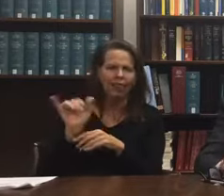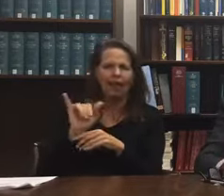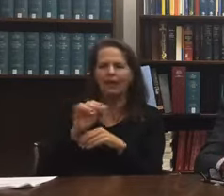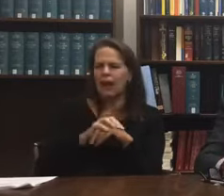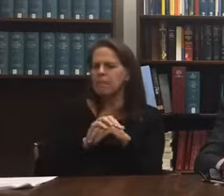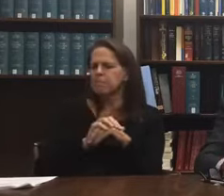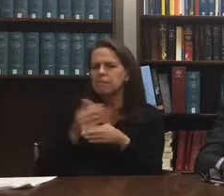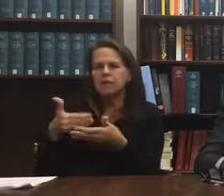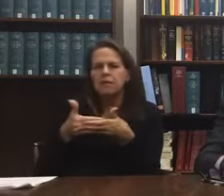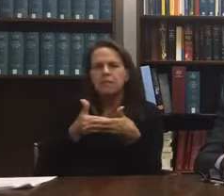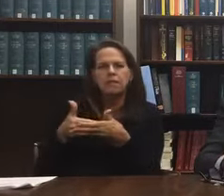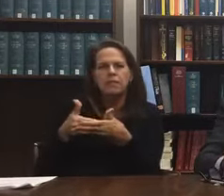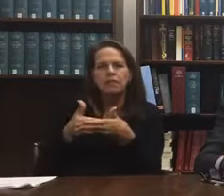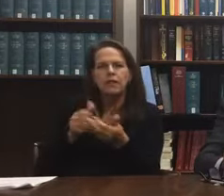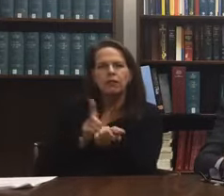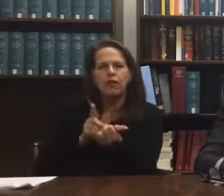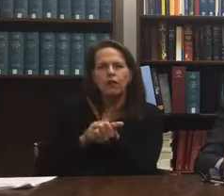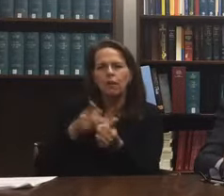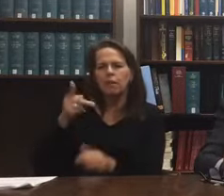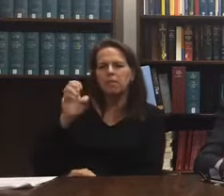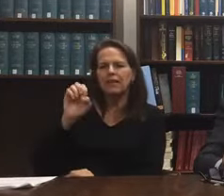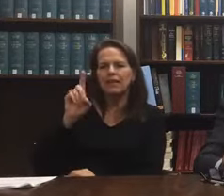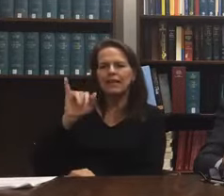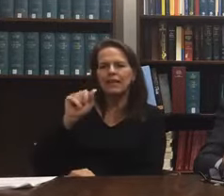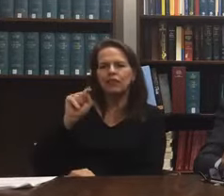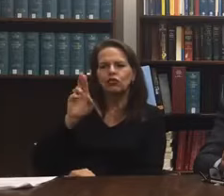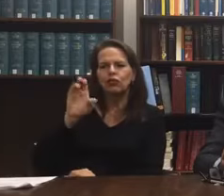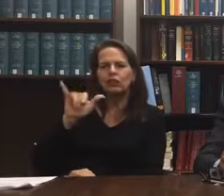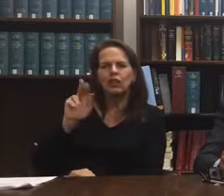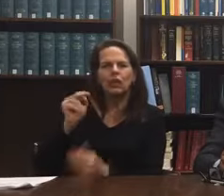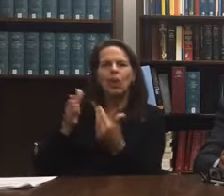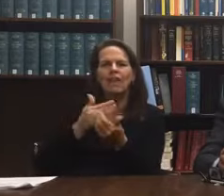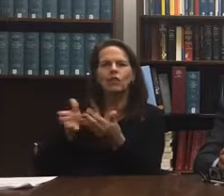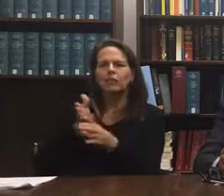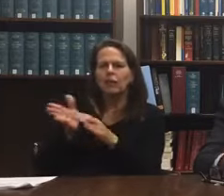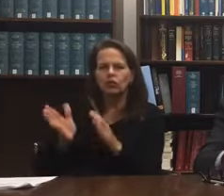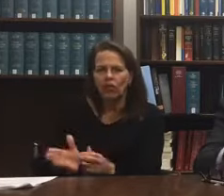ever the sort of main specialist is but the more the better so if you're if you